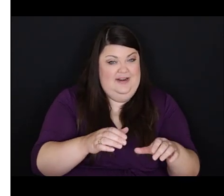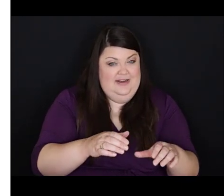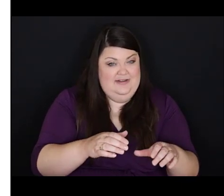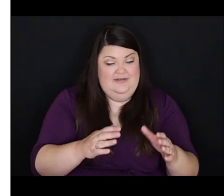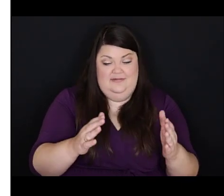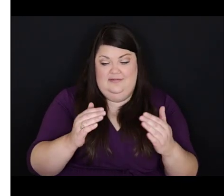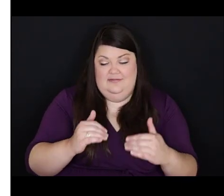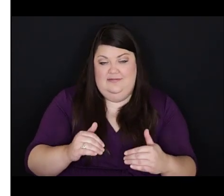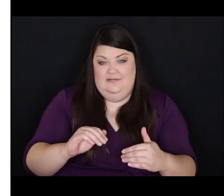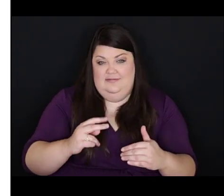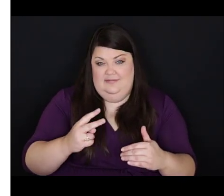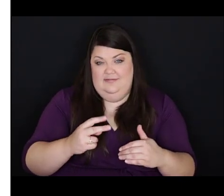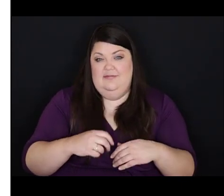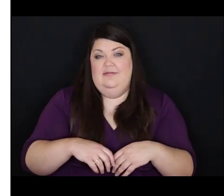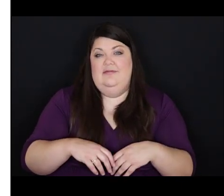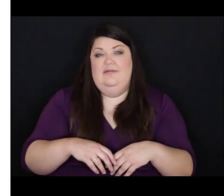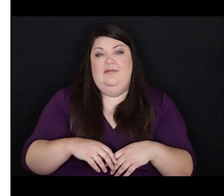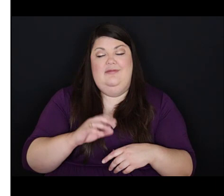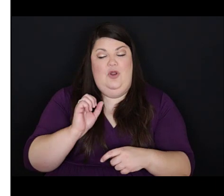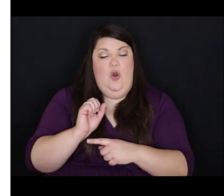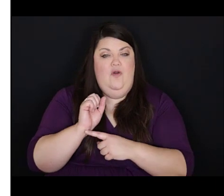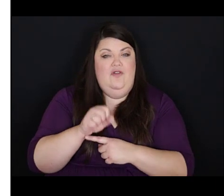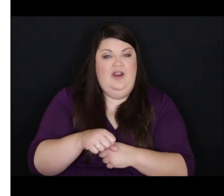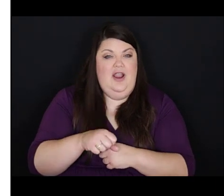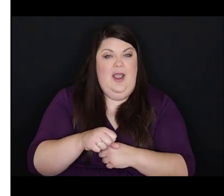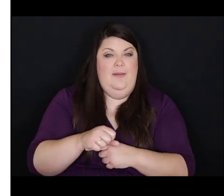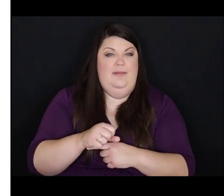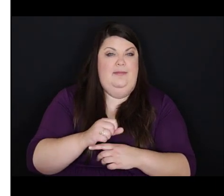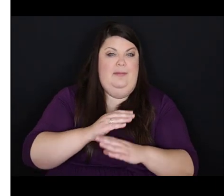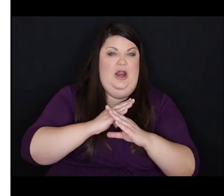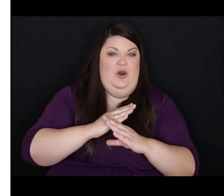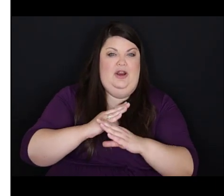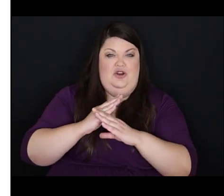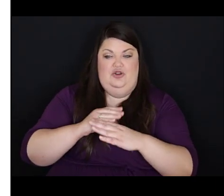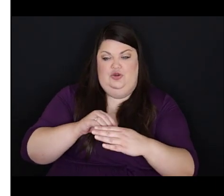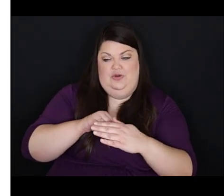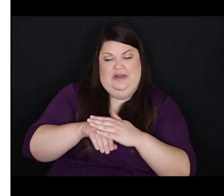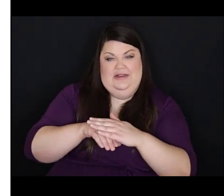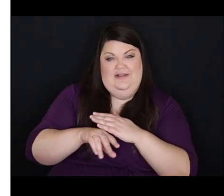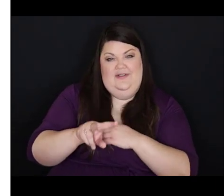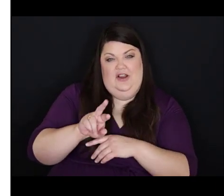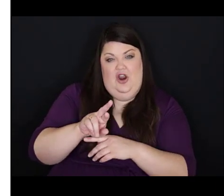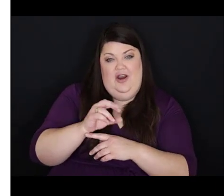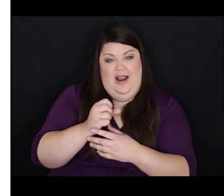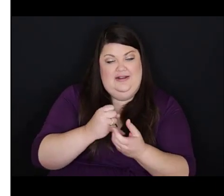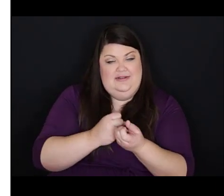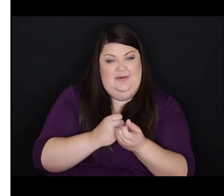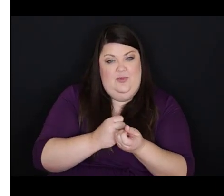2) Overcome barriers to accessing VR and supported employment services,